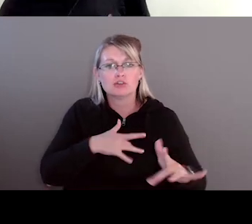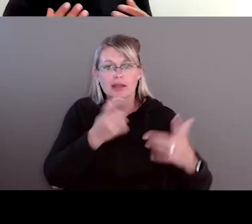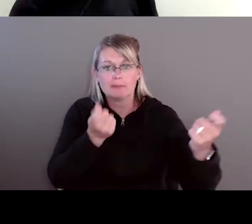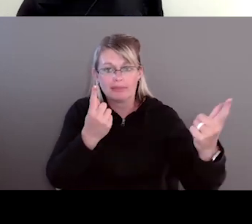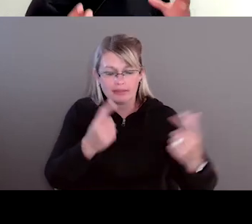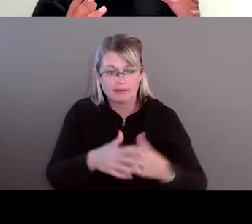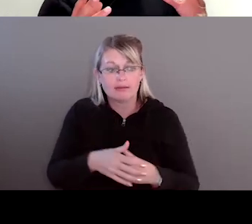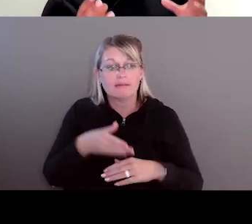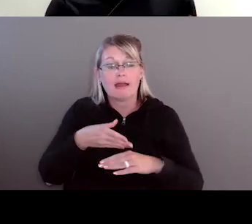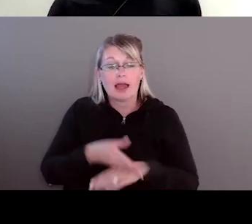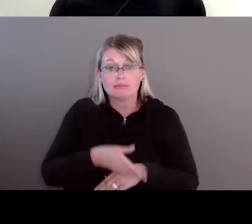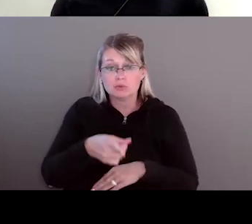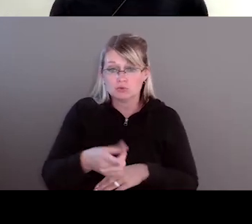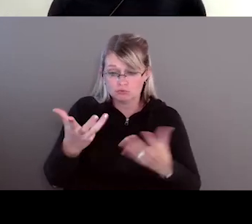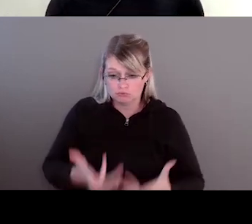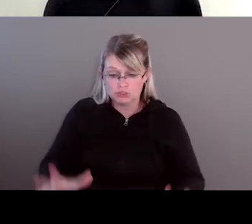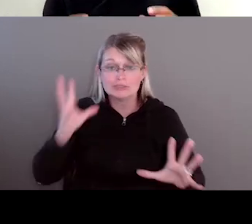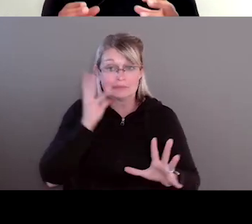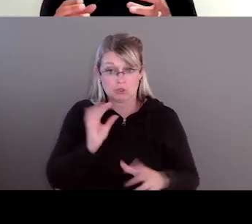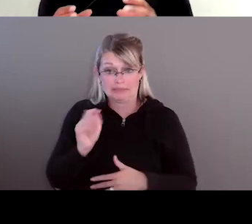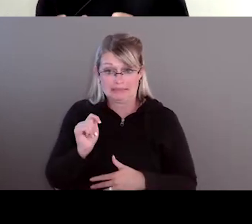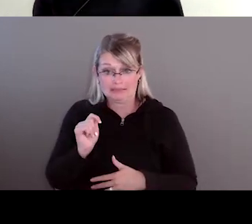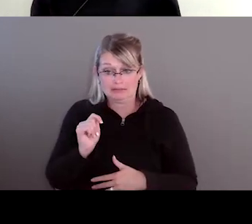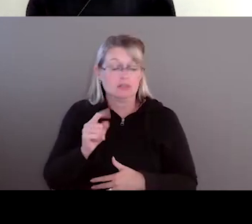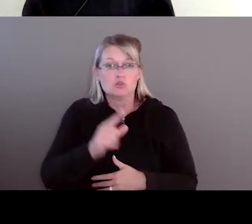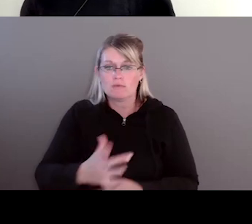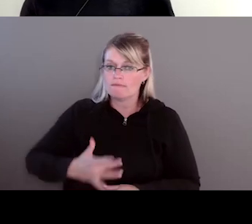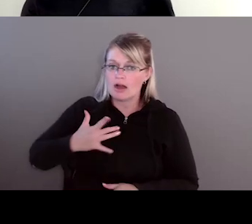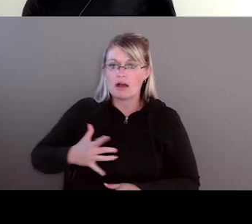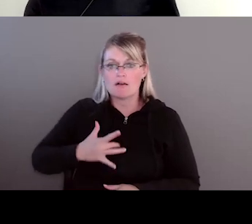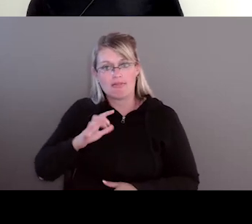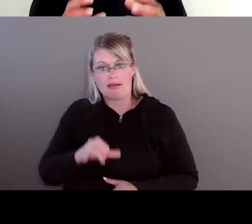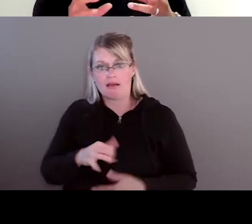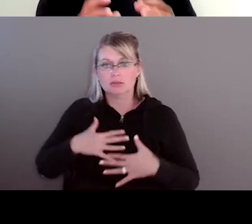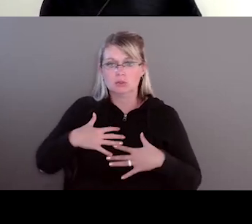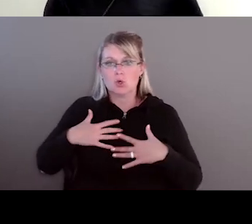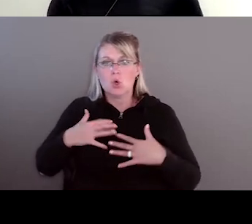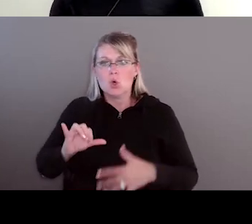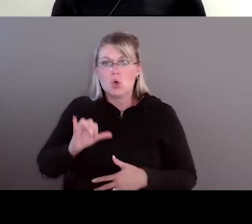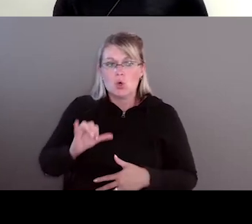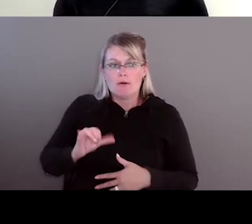After you have experienced it, after you have felt the friction and understand where those friction